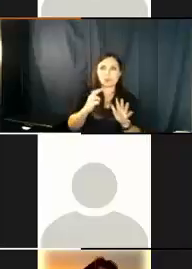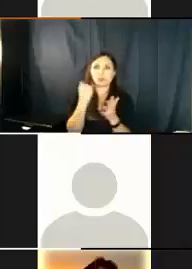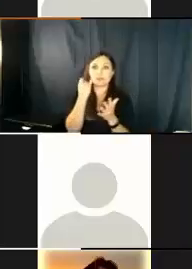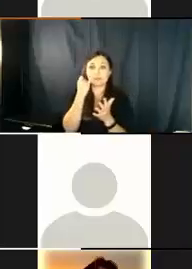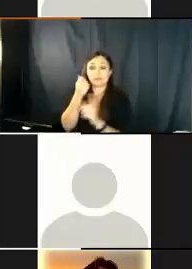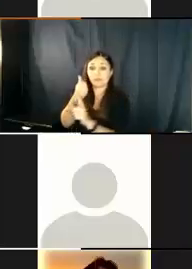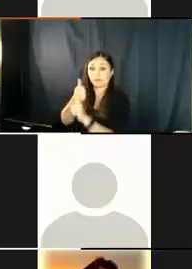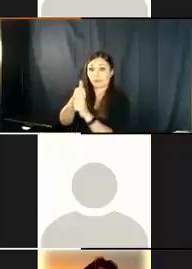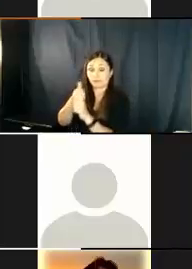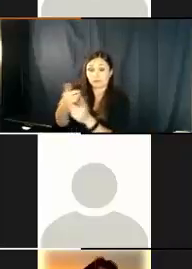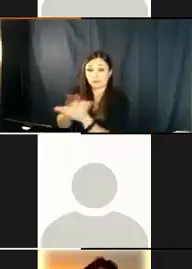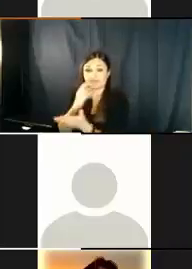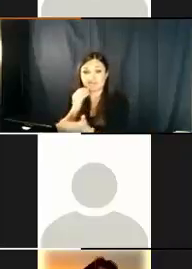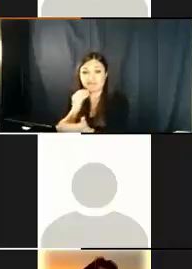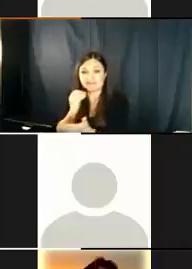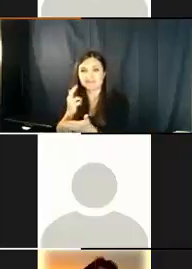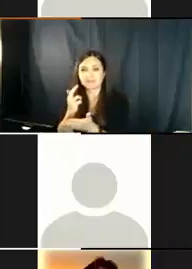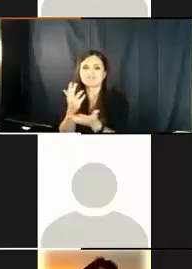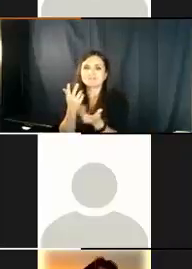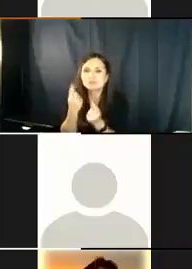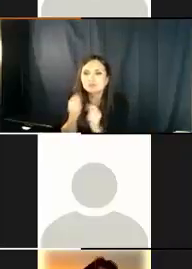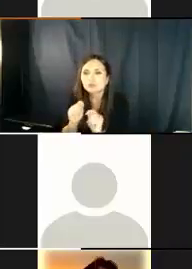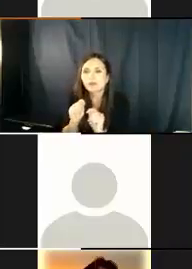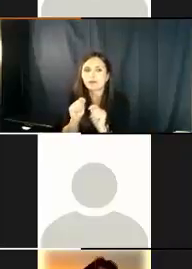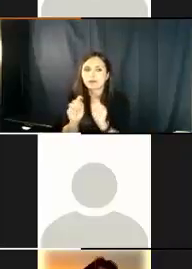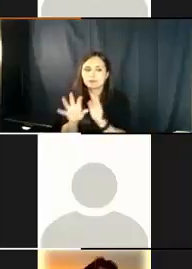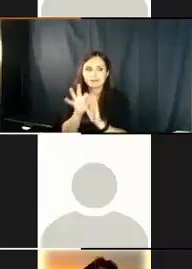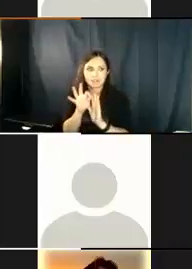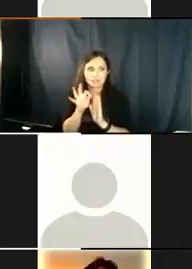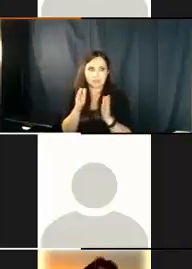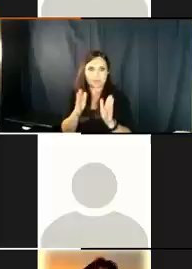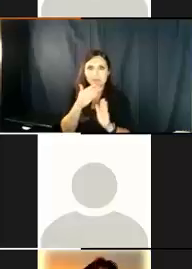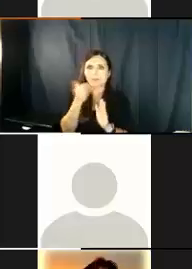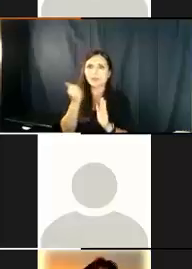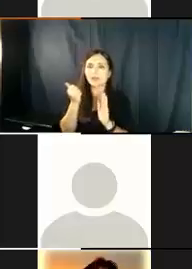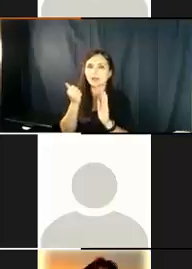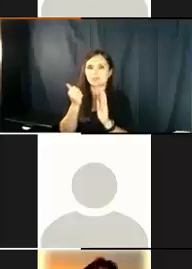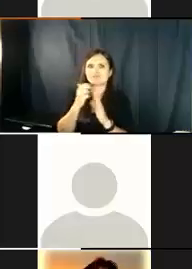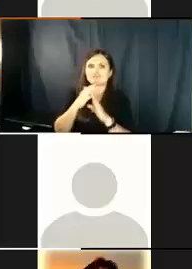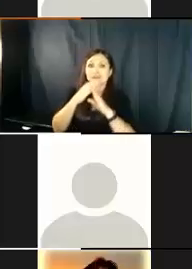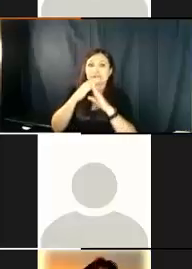experience for them. So finding ways to make that barrier as low as possible.